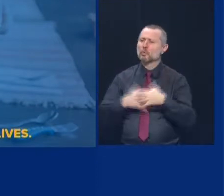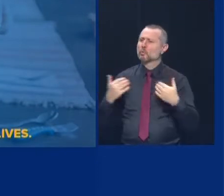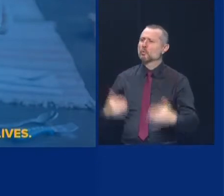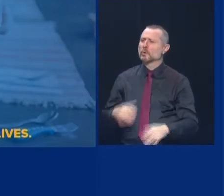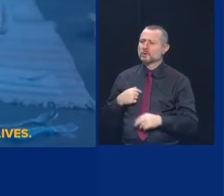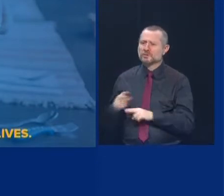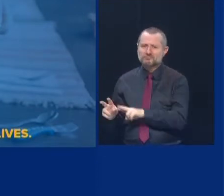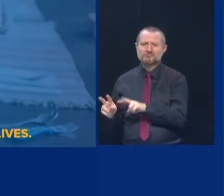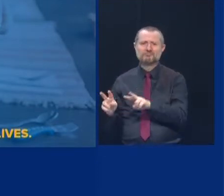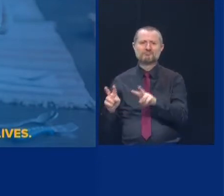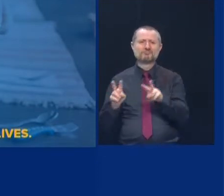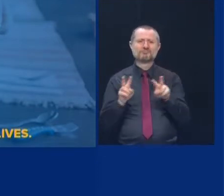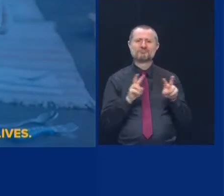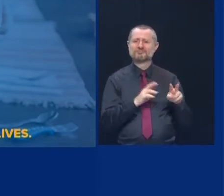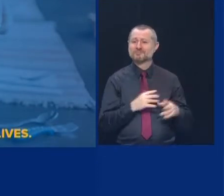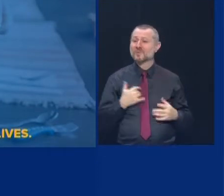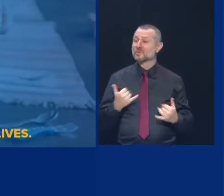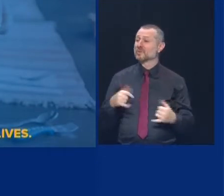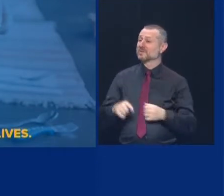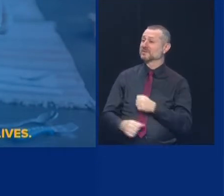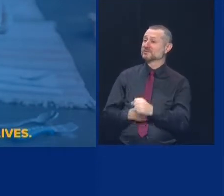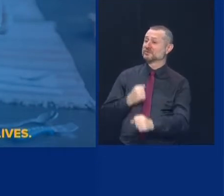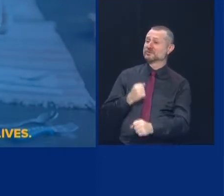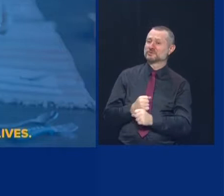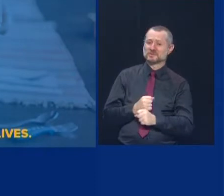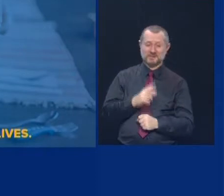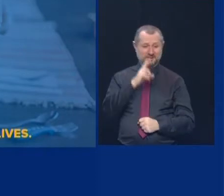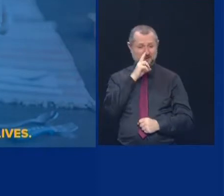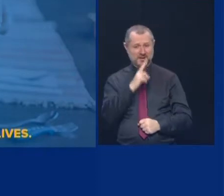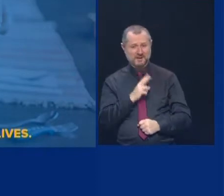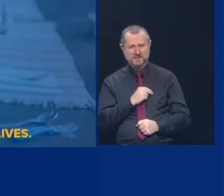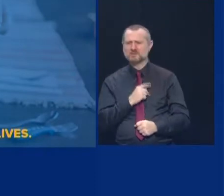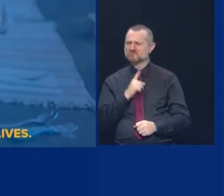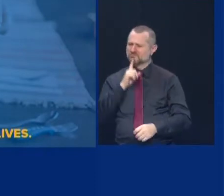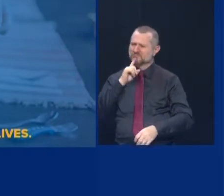A GENERATION, AND WE'VE ALSO SEEN THE BEST IN A GENERATION.